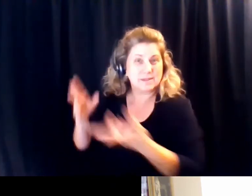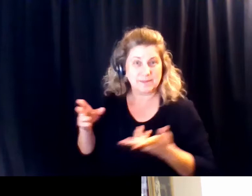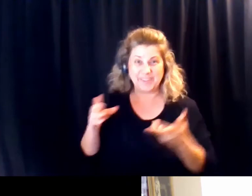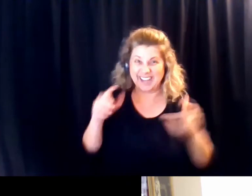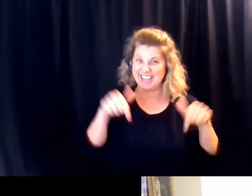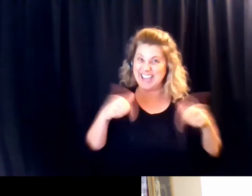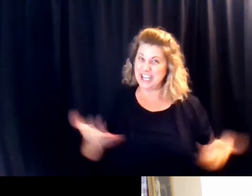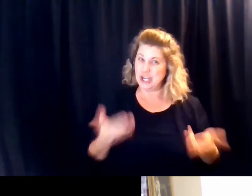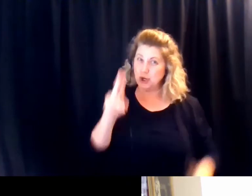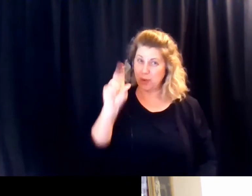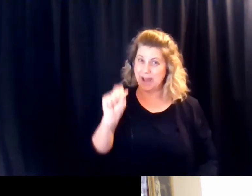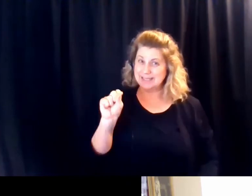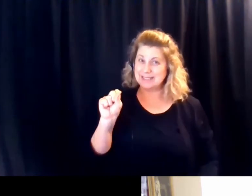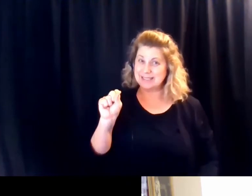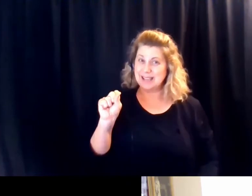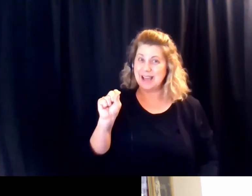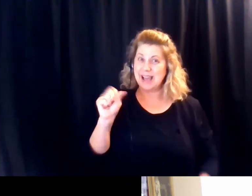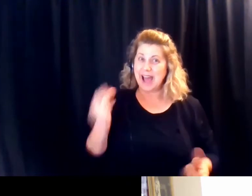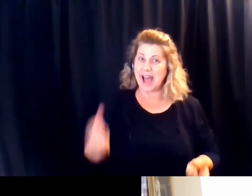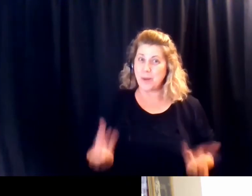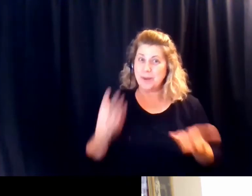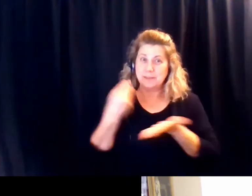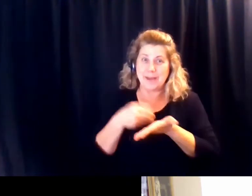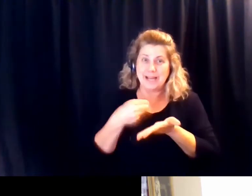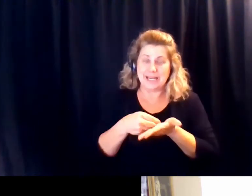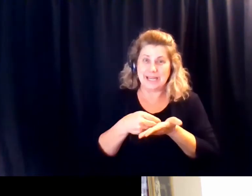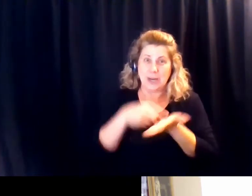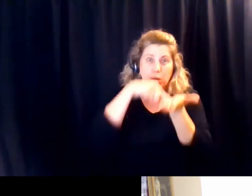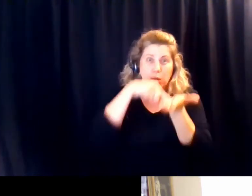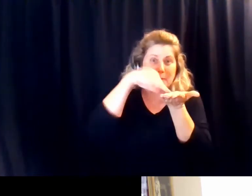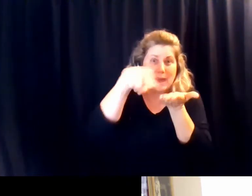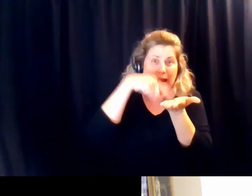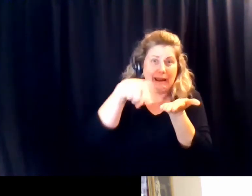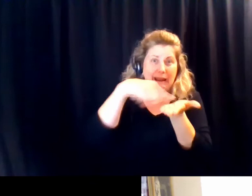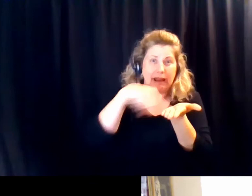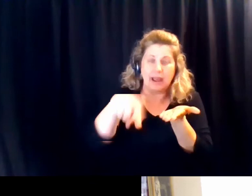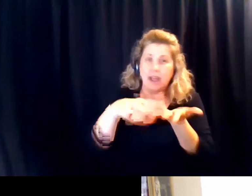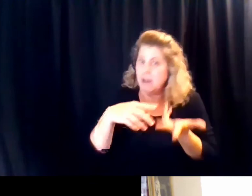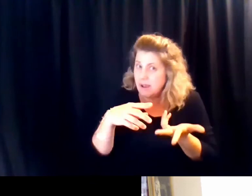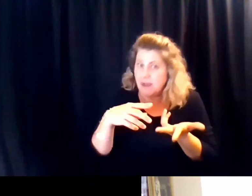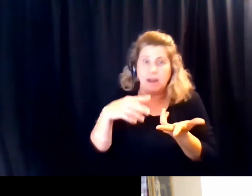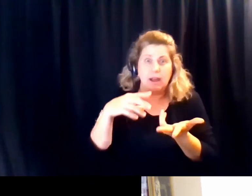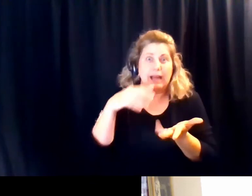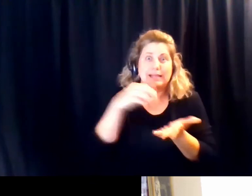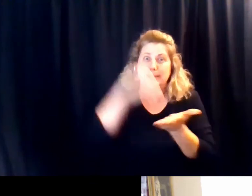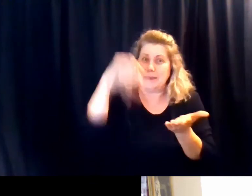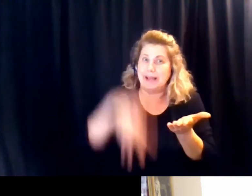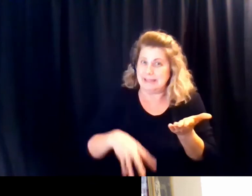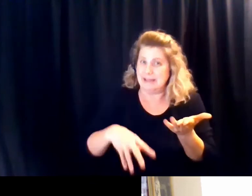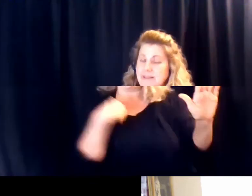Judith Heumann: But I think we need as you're saying you talk about this much more globally. I mean, I think that what we're seeing in the United States with Kobe.